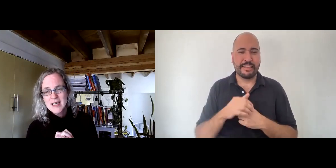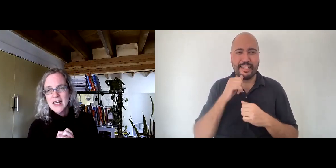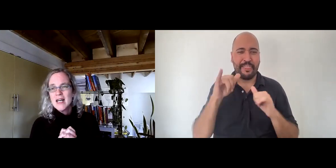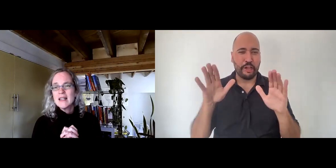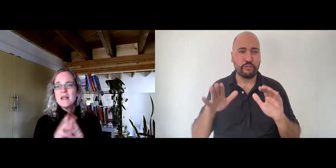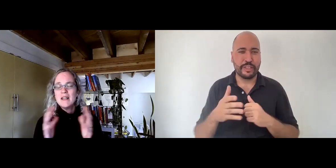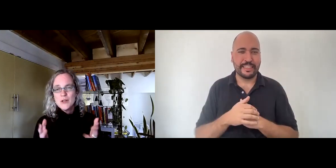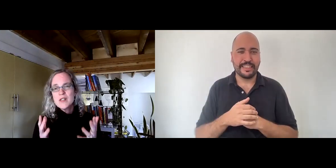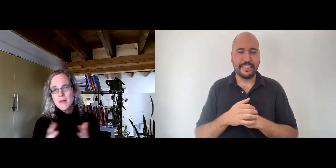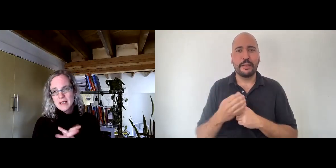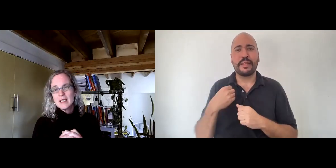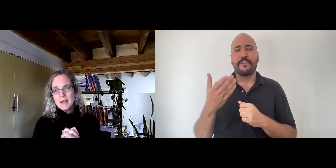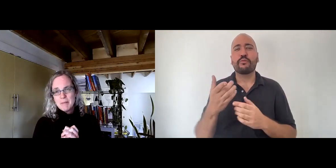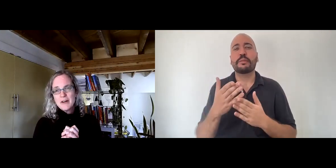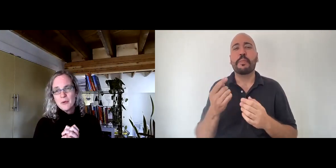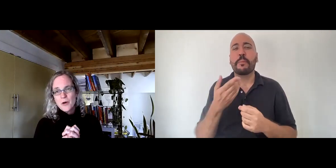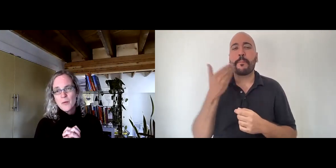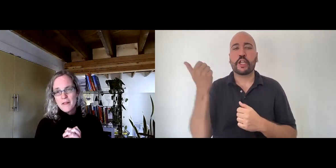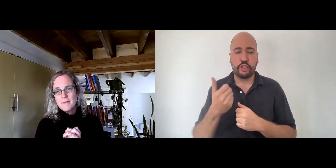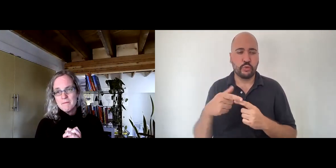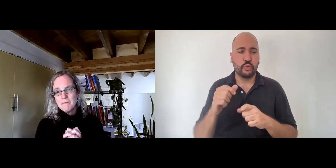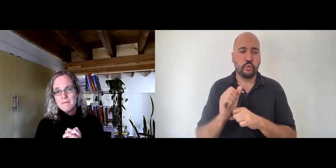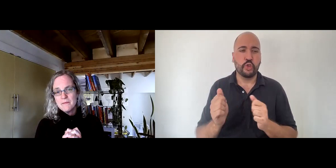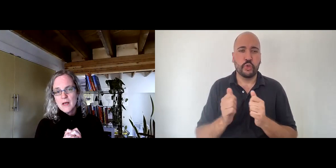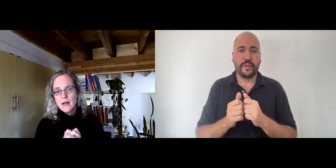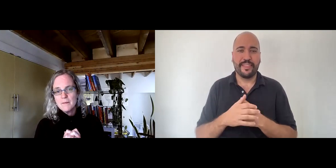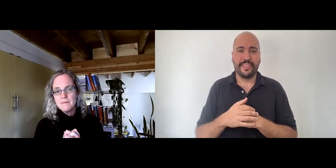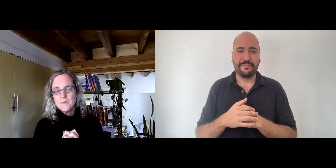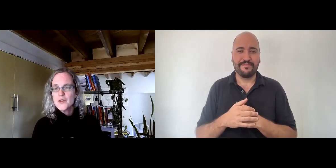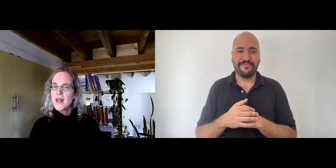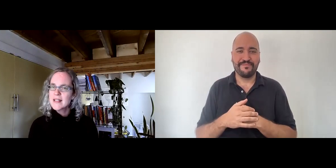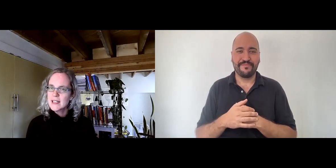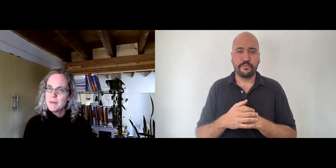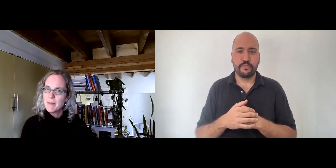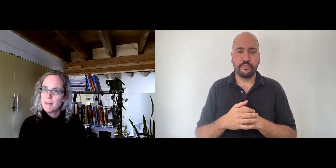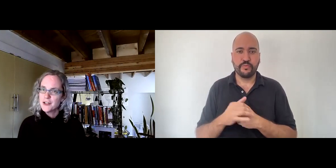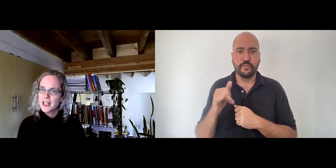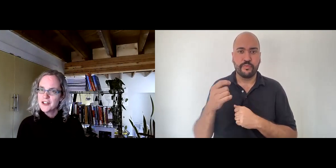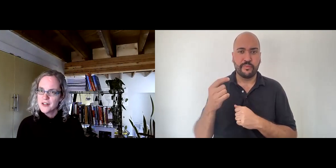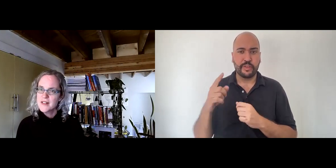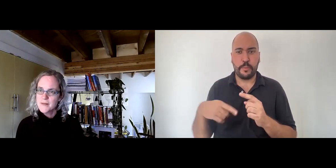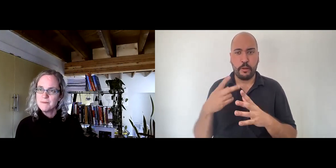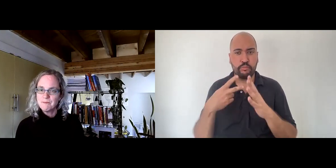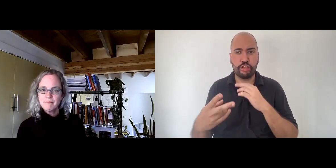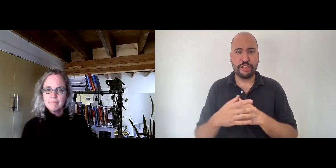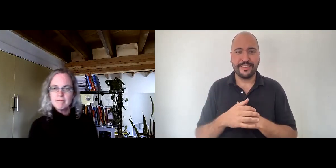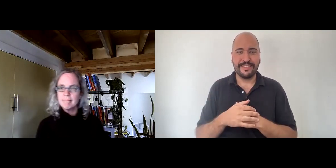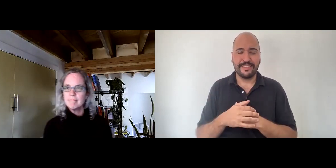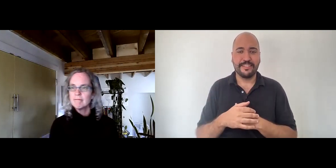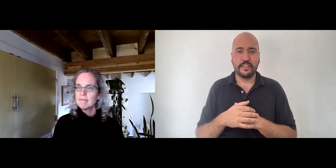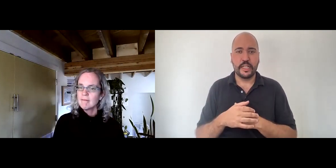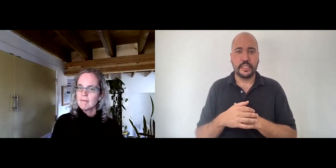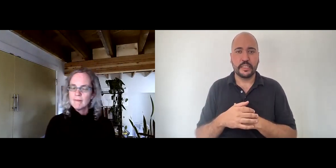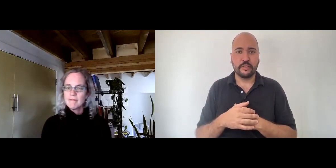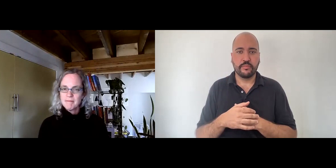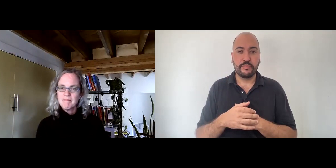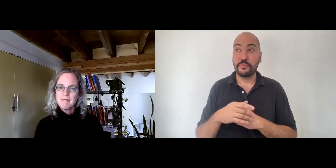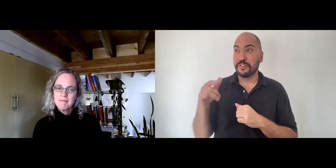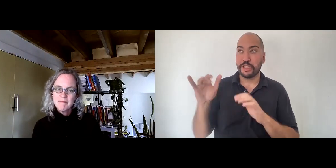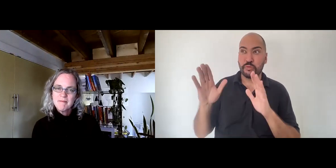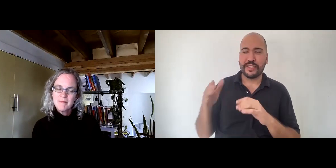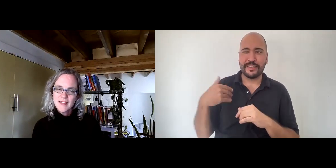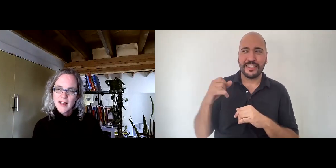Let me give you something a little bit better to work with. So that's a little bit about projections.